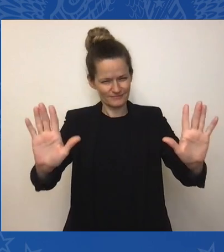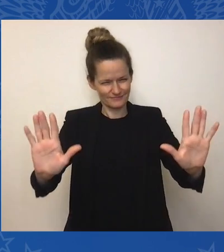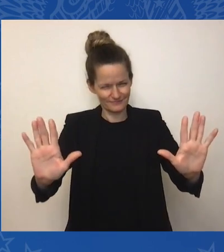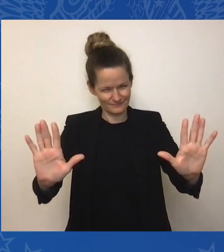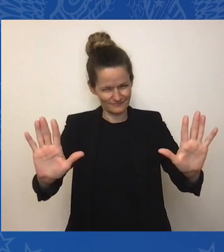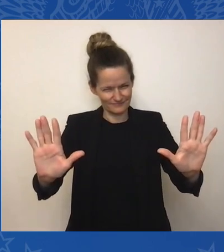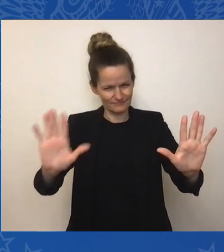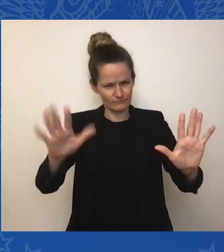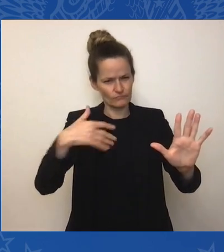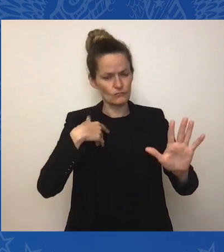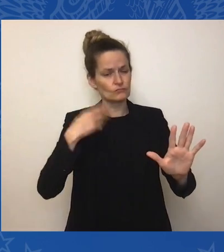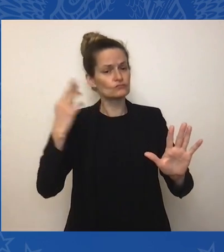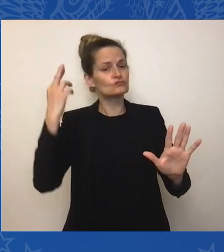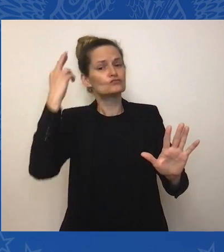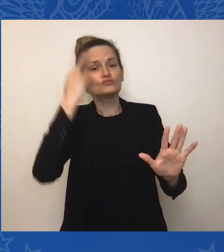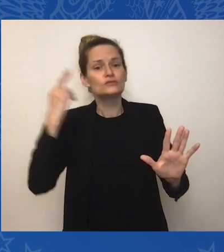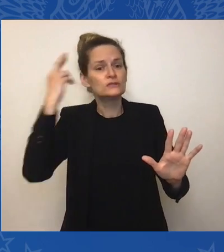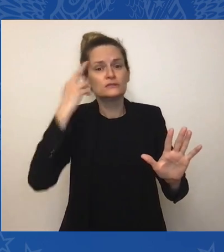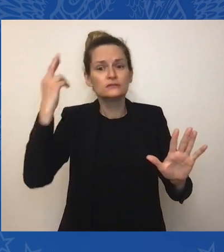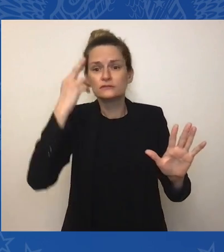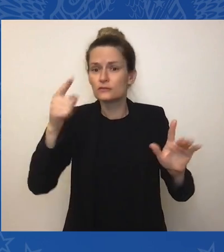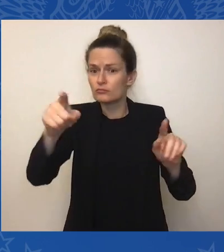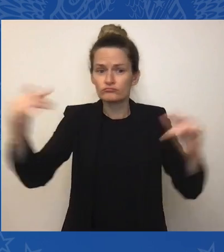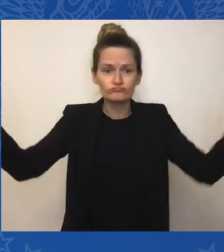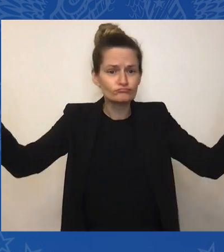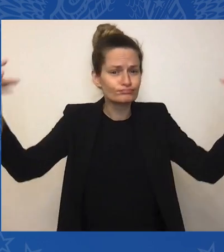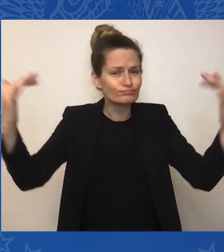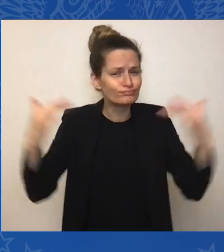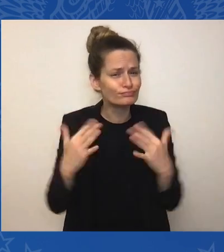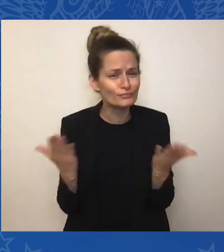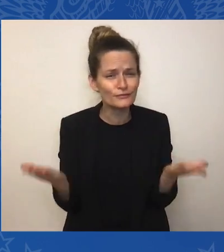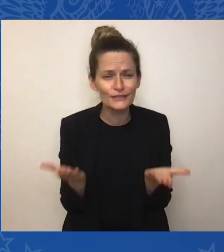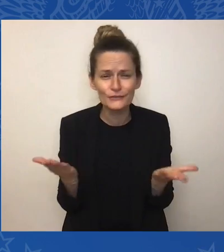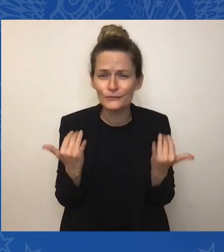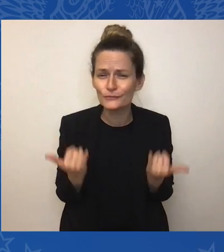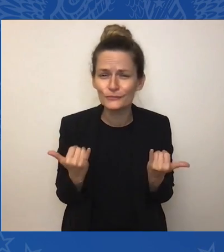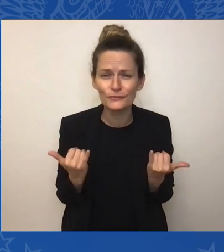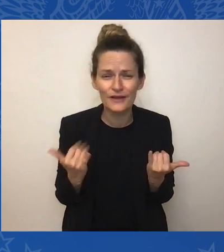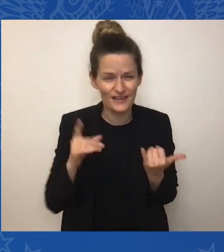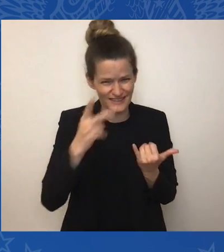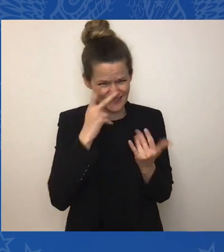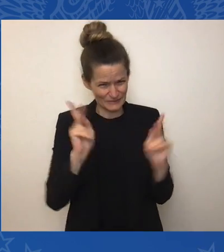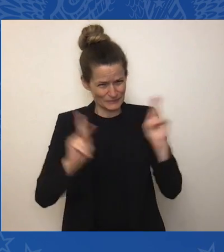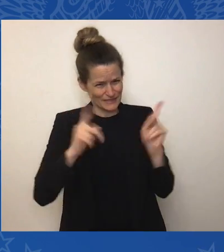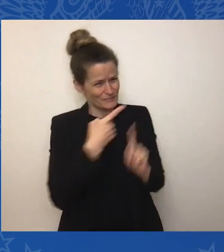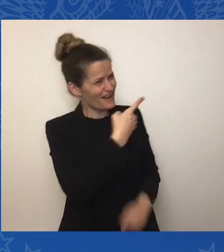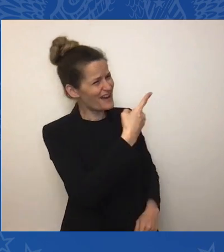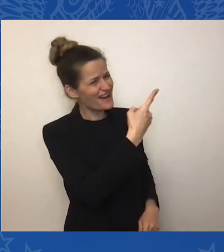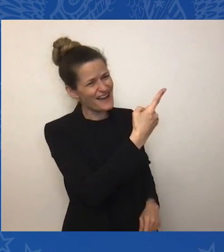is because of all of those people up in the stands. Stand up and give your parents and your grandparents, and those who got you, an applause.